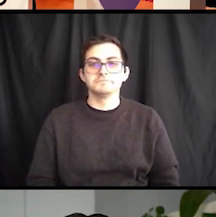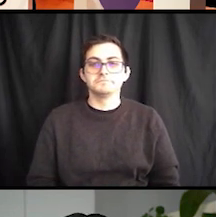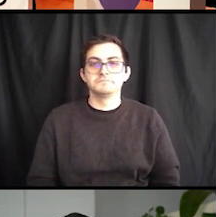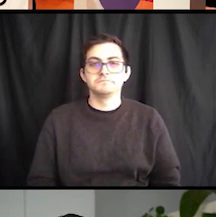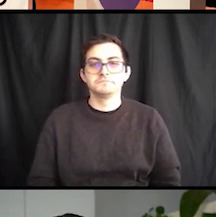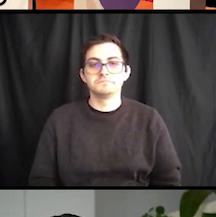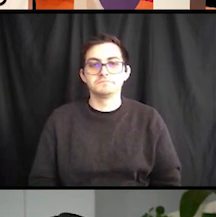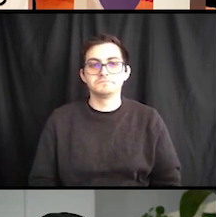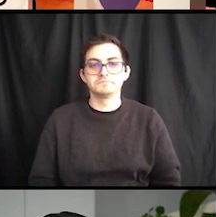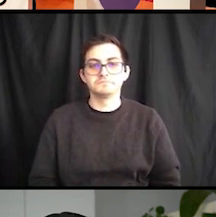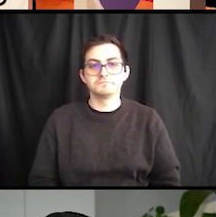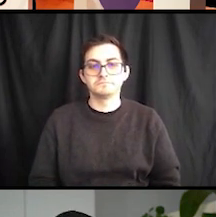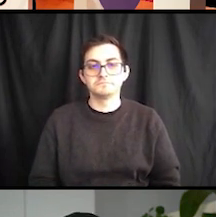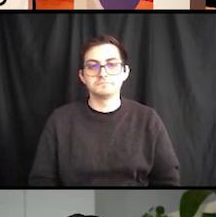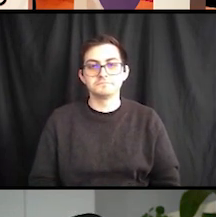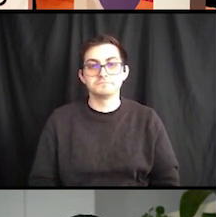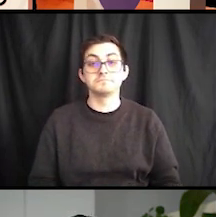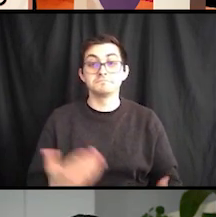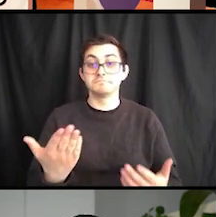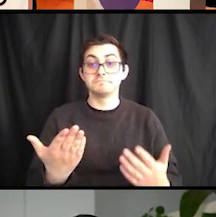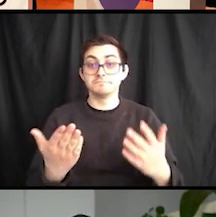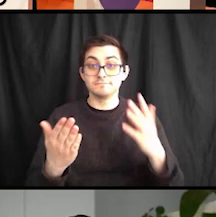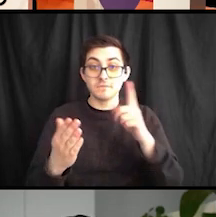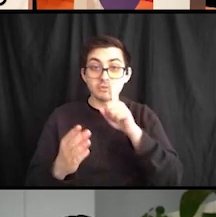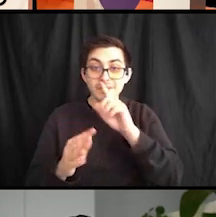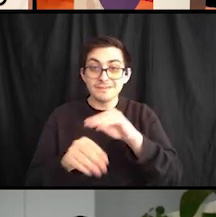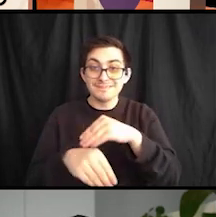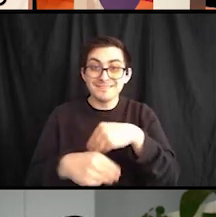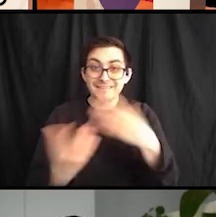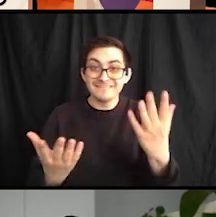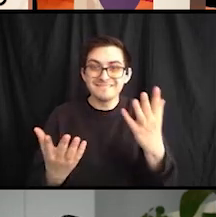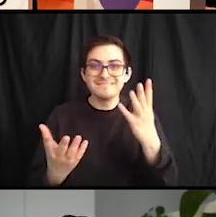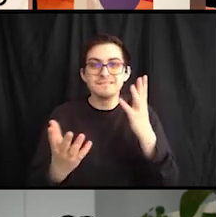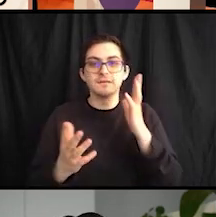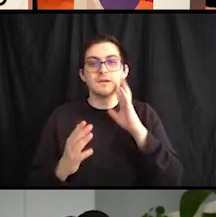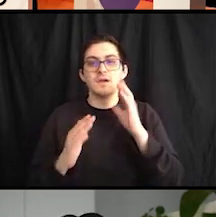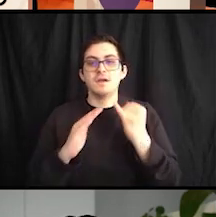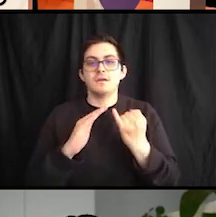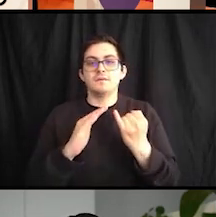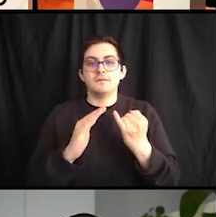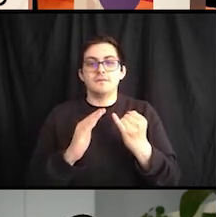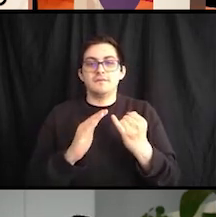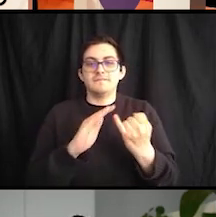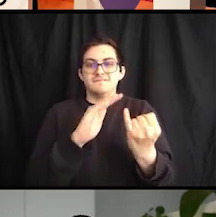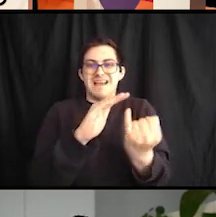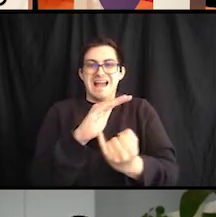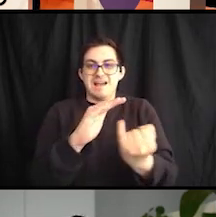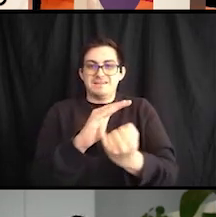And what this essentially gives you, its like an isolated space where you can work on your design changes knowing that you won't interrupt whatever